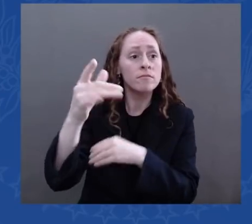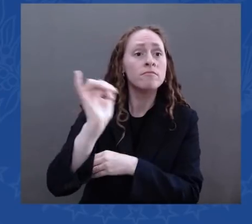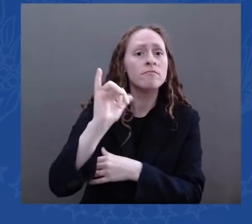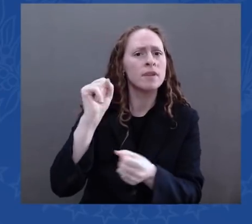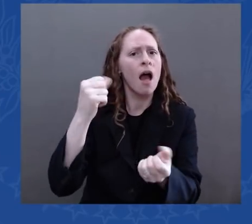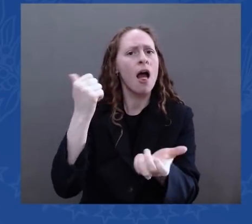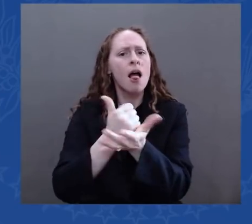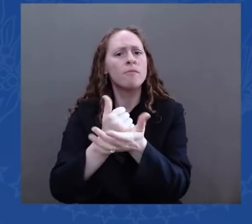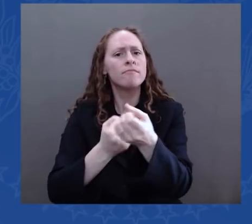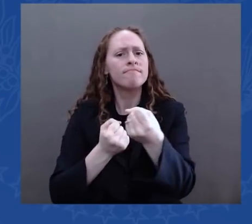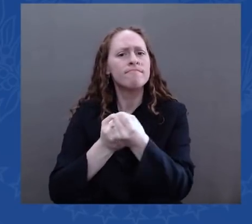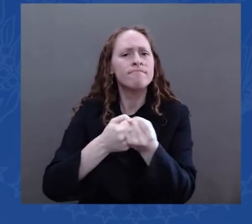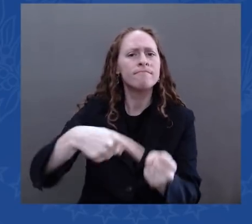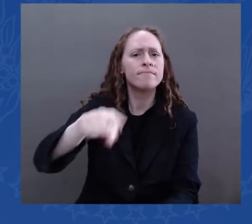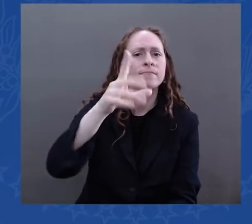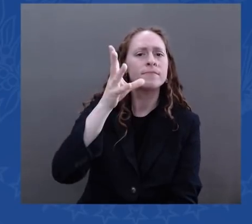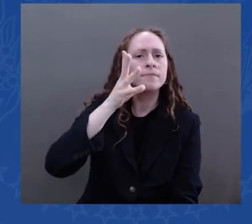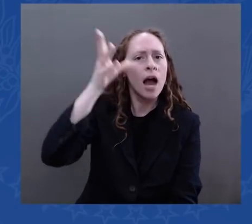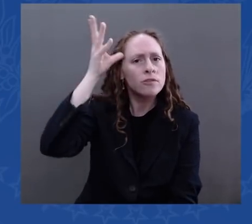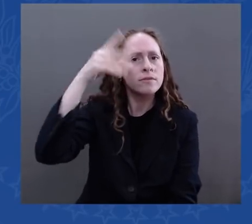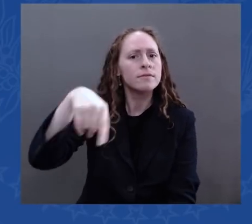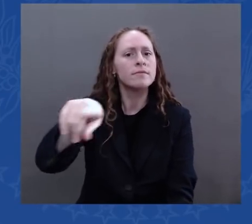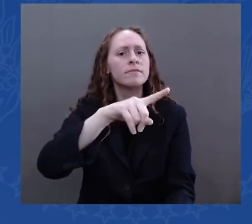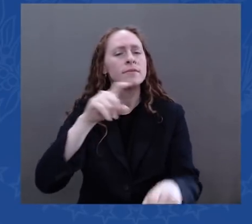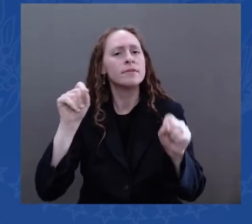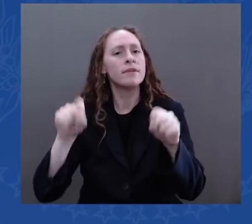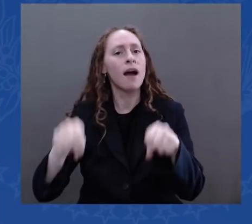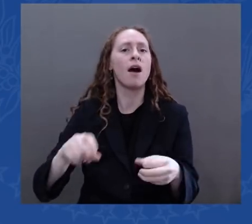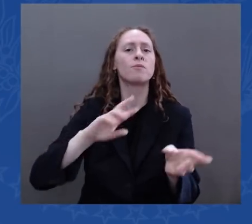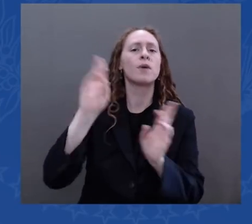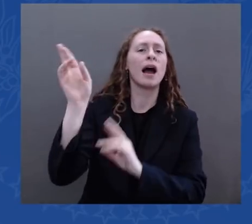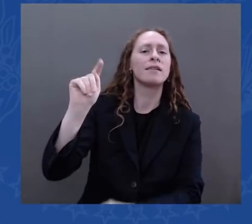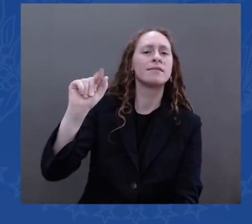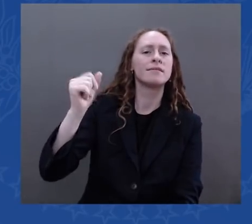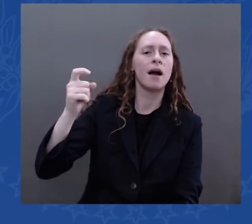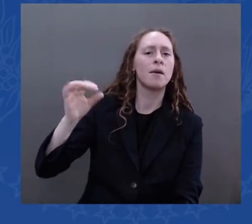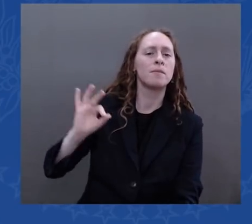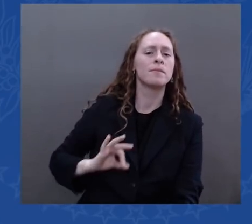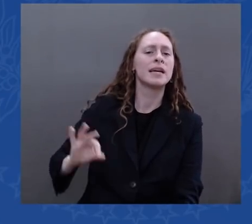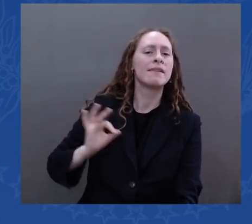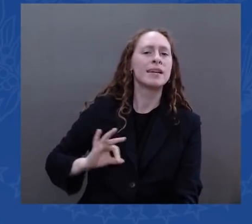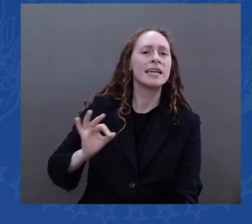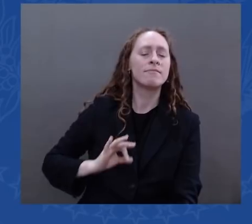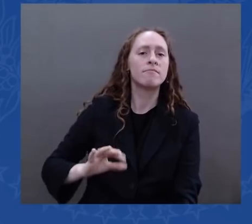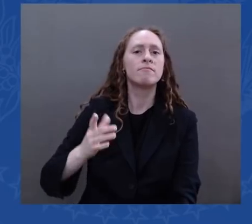and lowers child poverty. We can give Medicare the power to negotiate lower prescription drug prices.